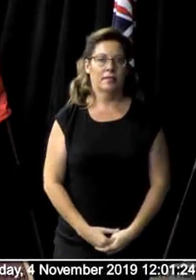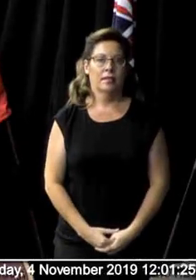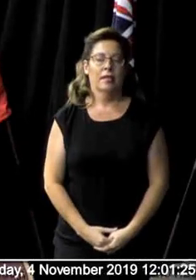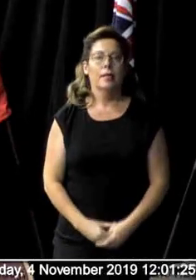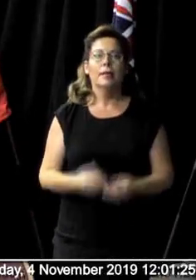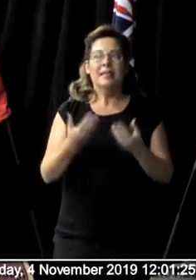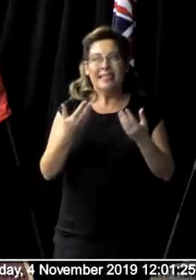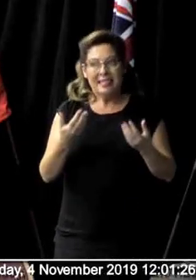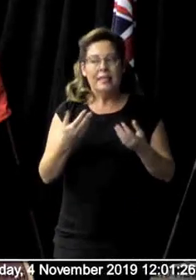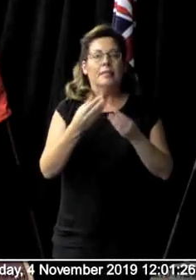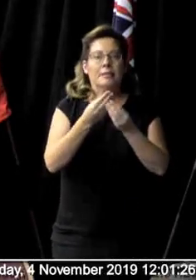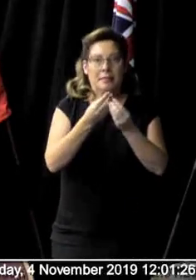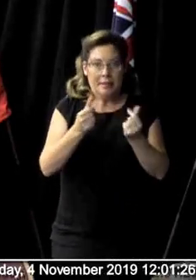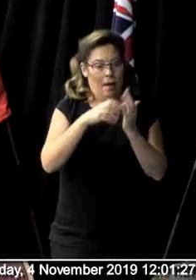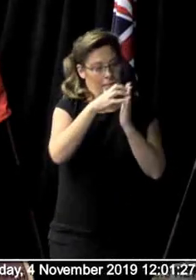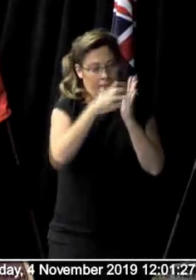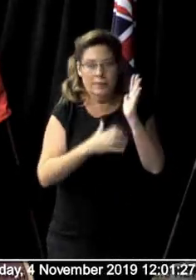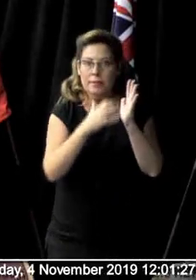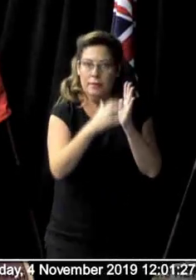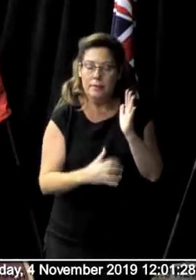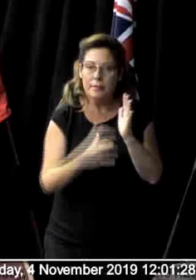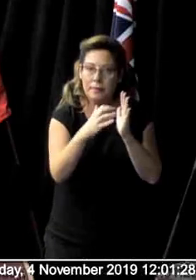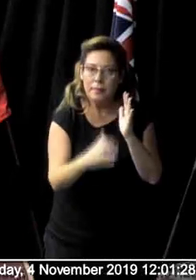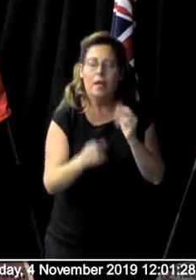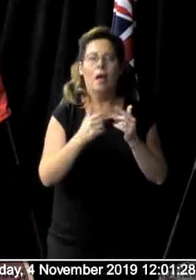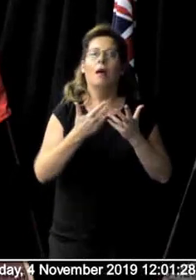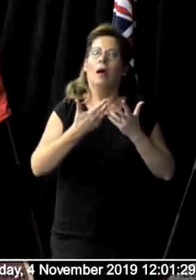the subject of close examination for redaction of private material.